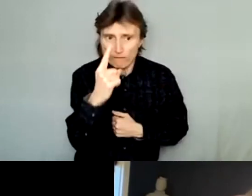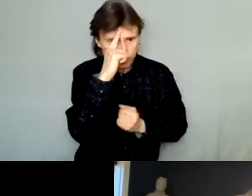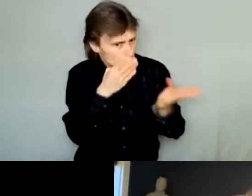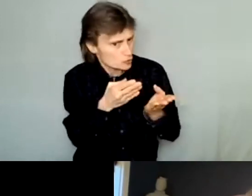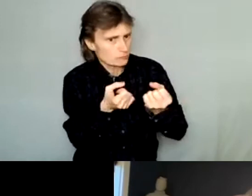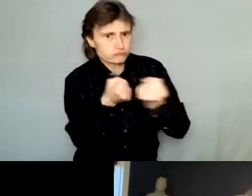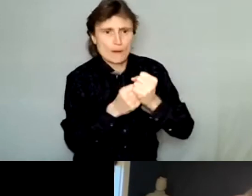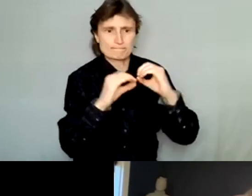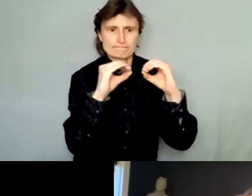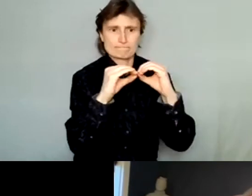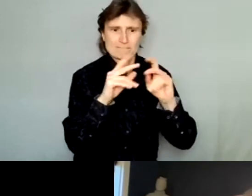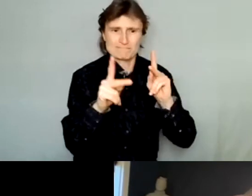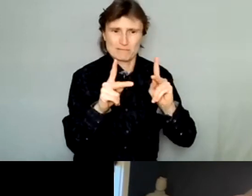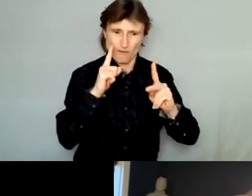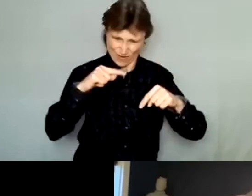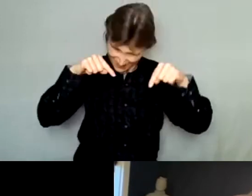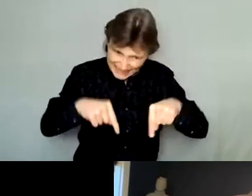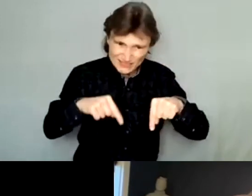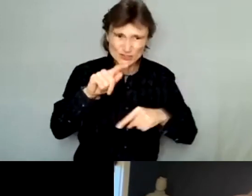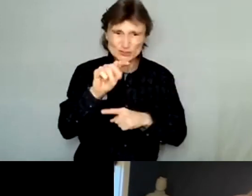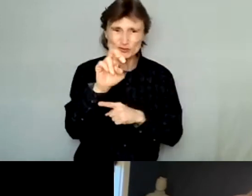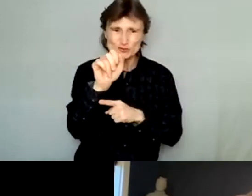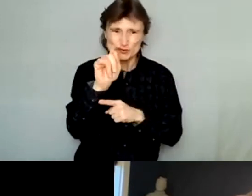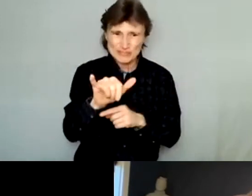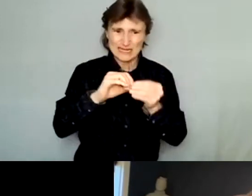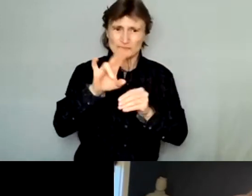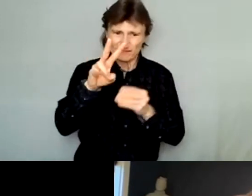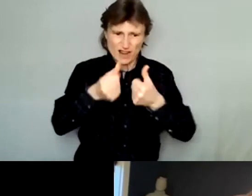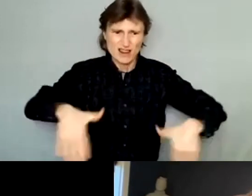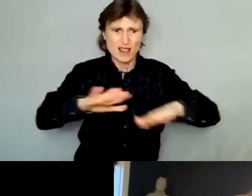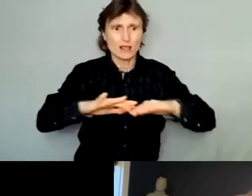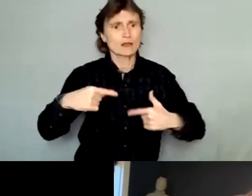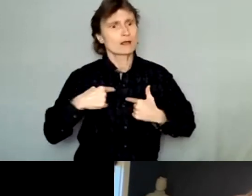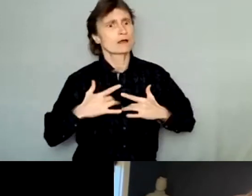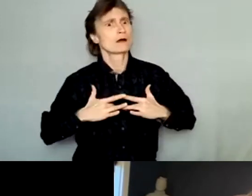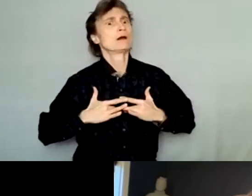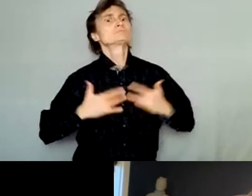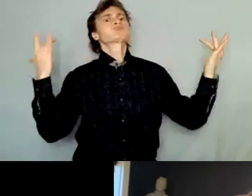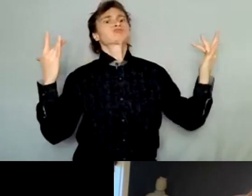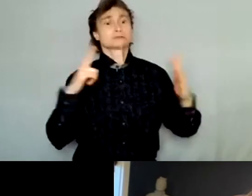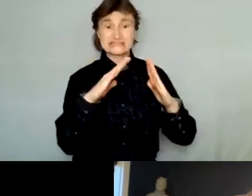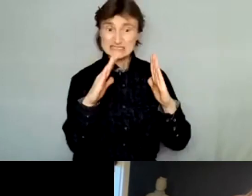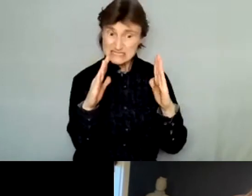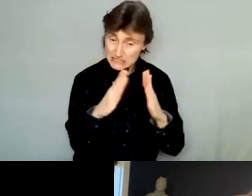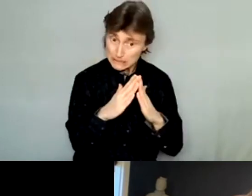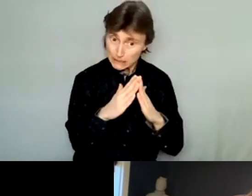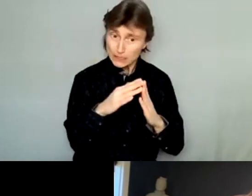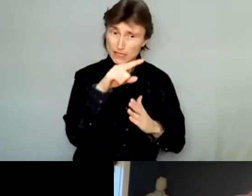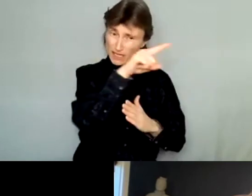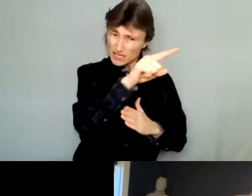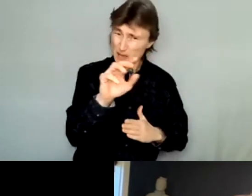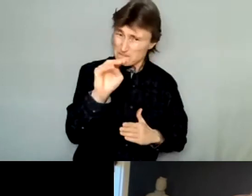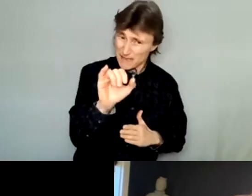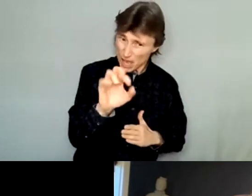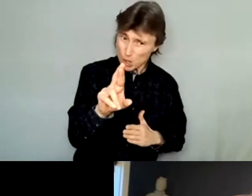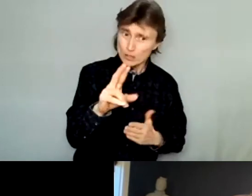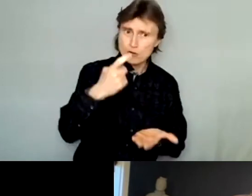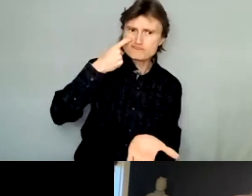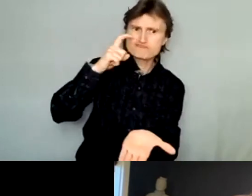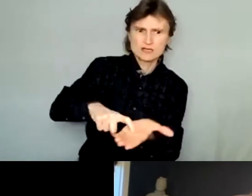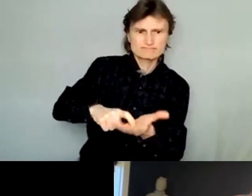And so I am thrilled to have civic leaders who acknowledged the importance of having